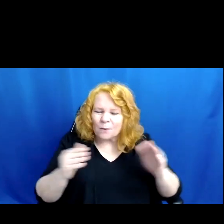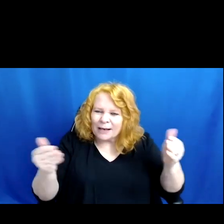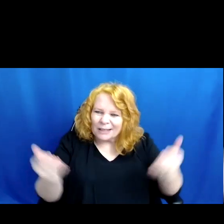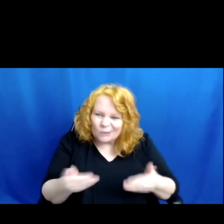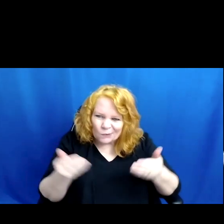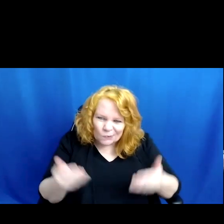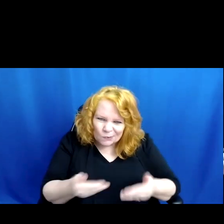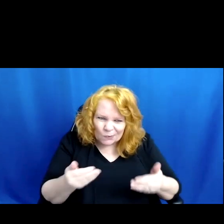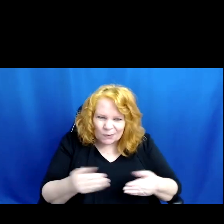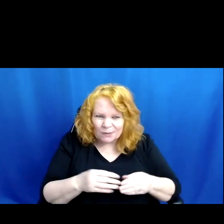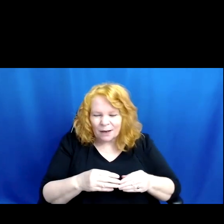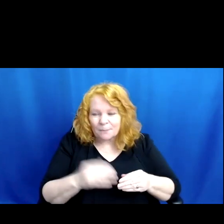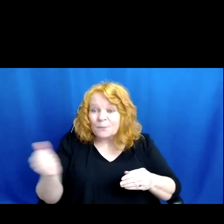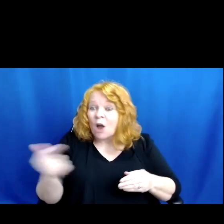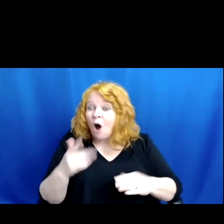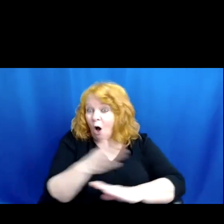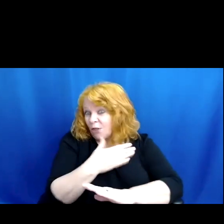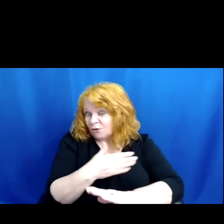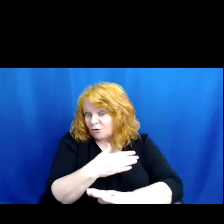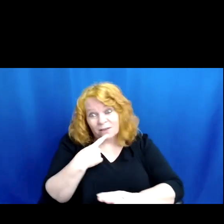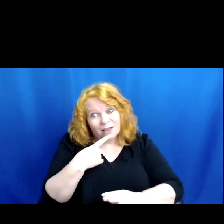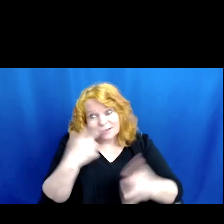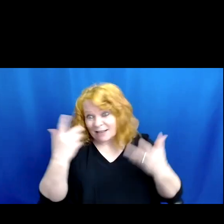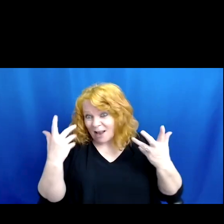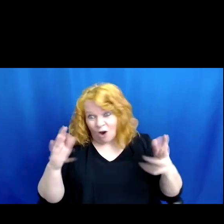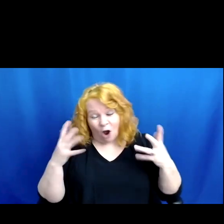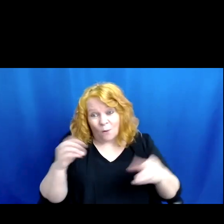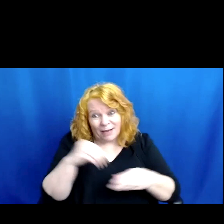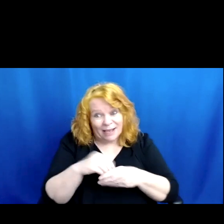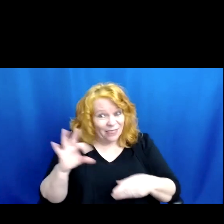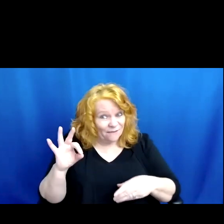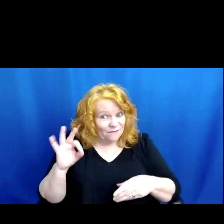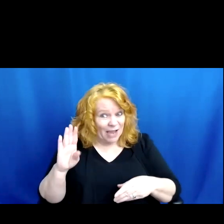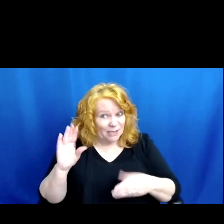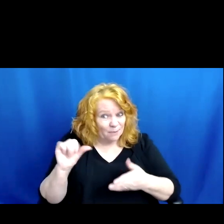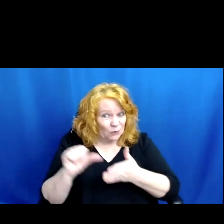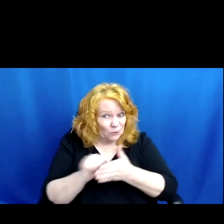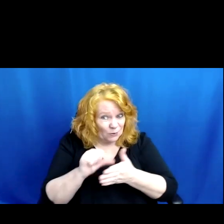And all of the songs, like I said, in the Facebook group, there is a Silly Sailor Syd